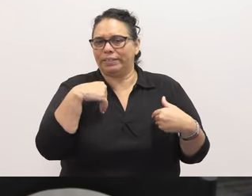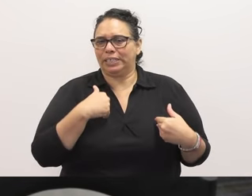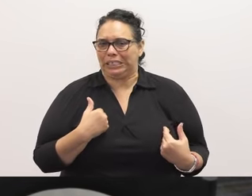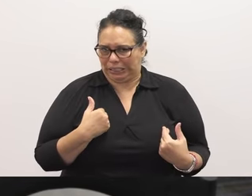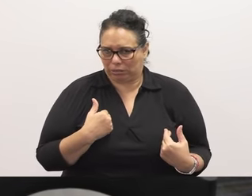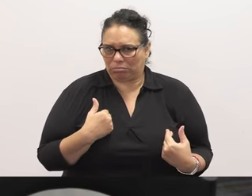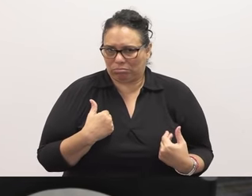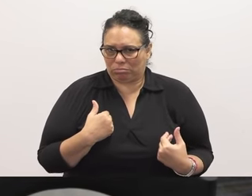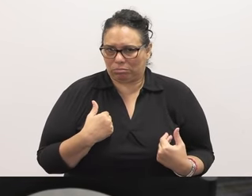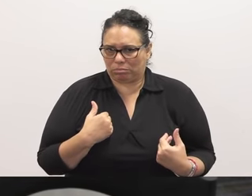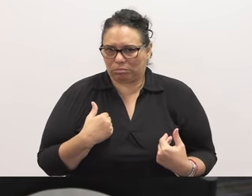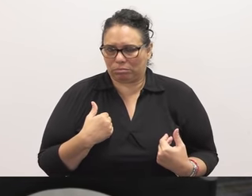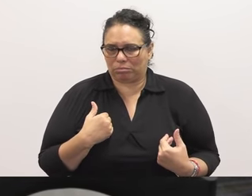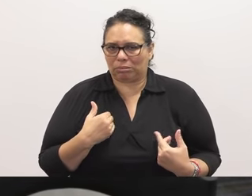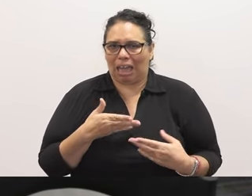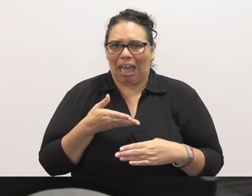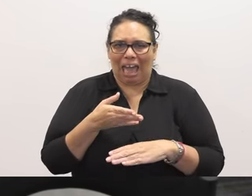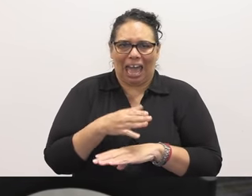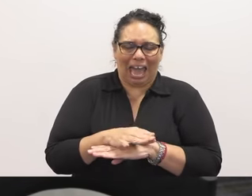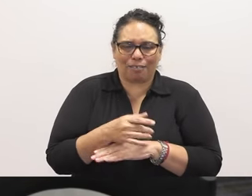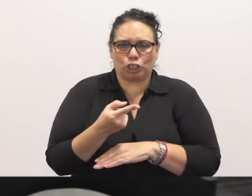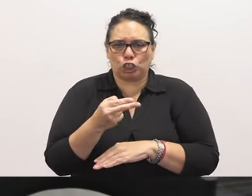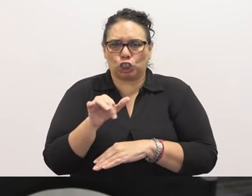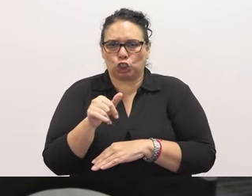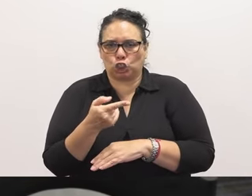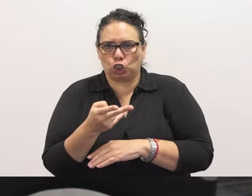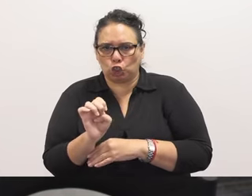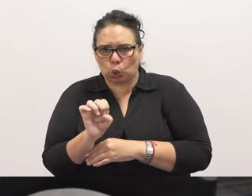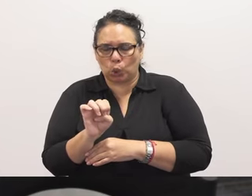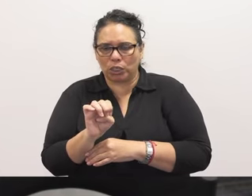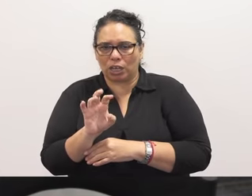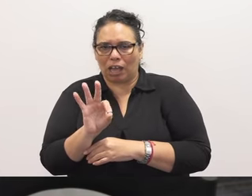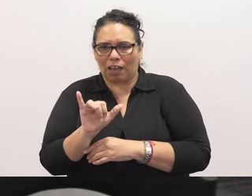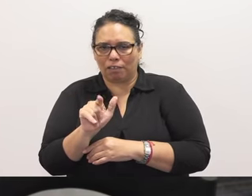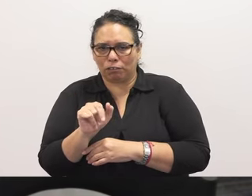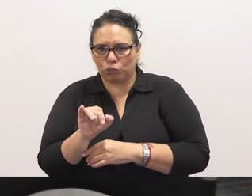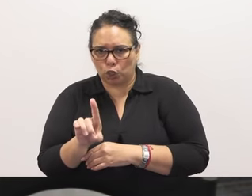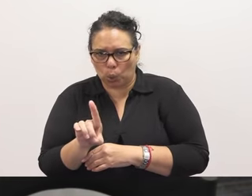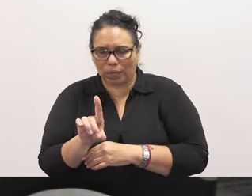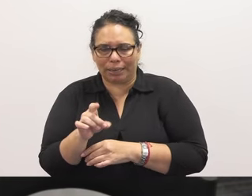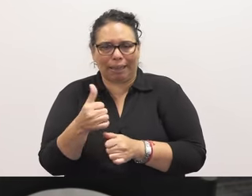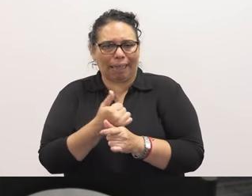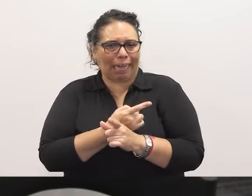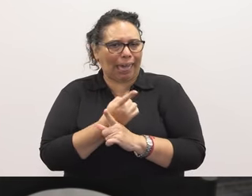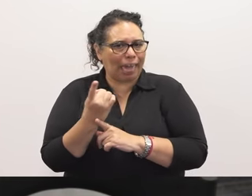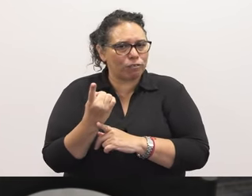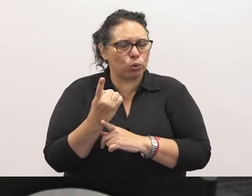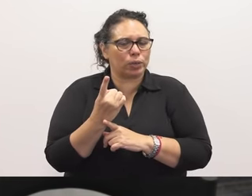And after George Floyd, everyone was an ally and, but that quickly dried up.